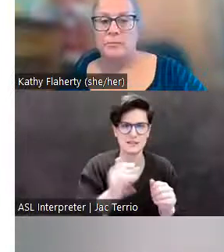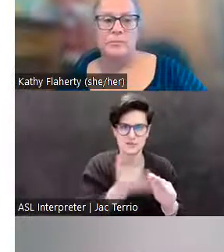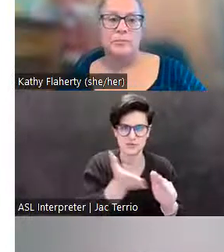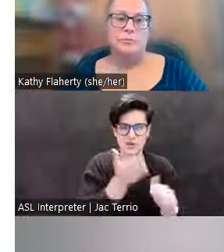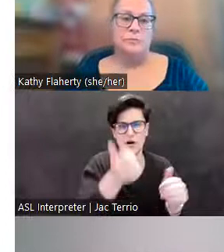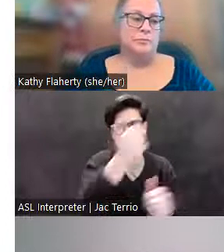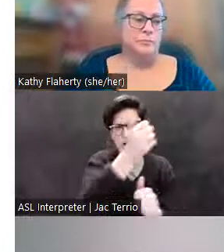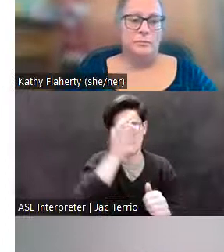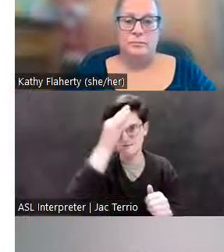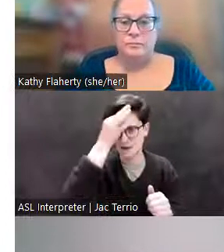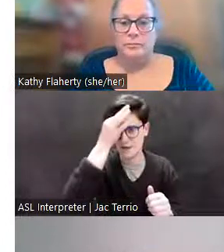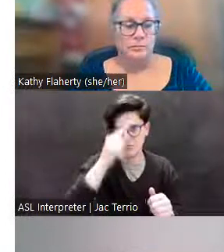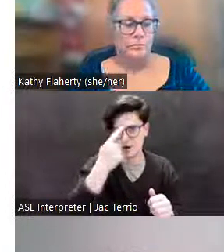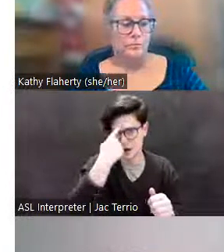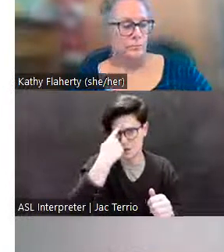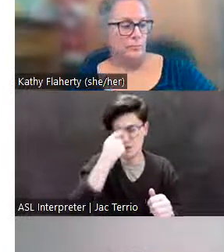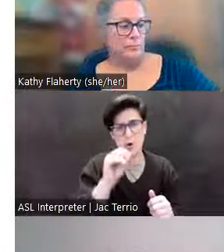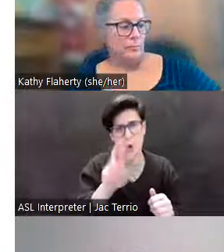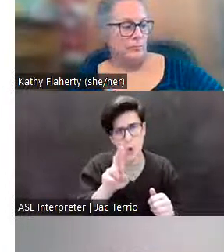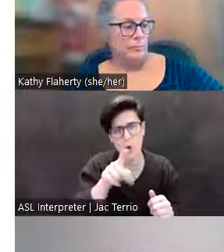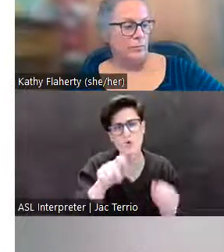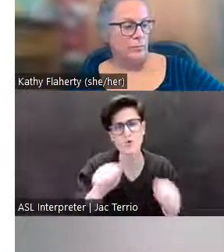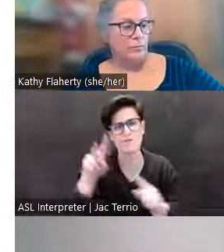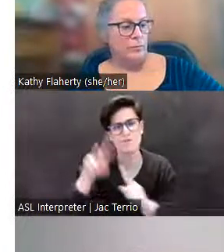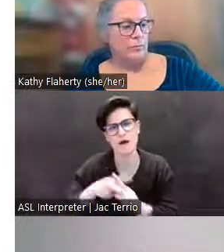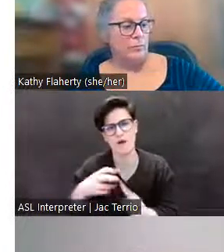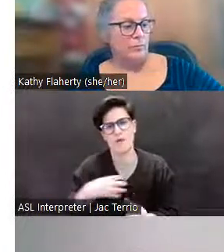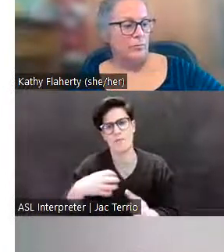15:30:48 Or you can file a complaint with the Connecticut Commission on Human Rights